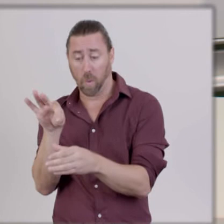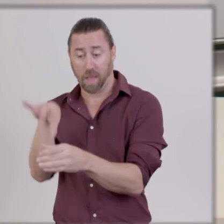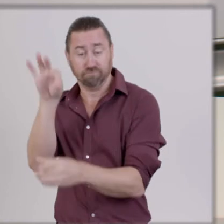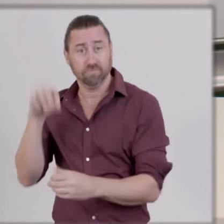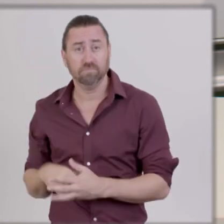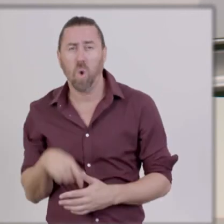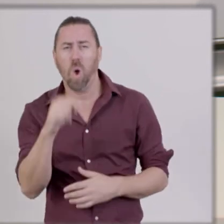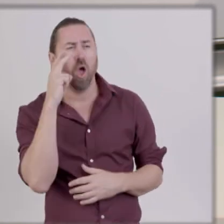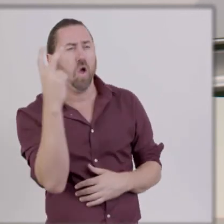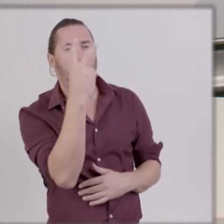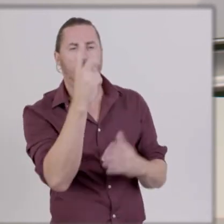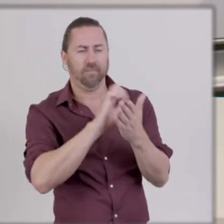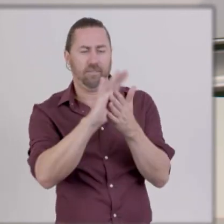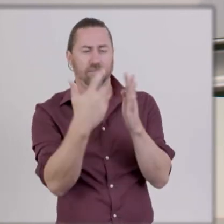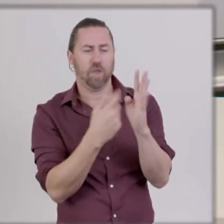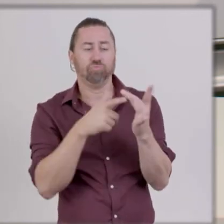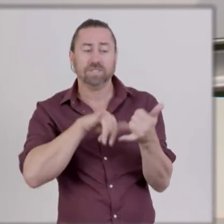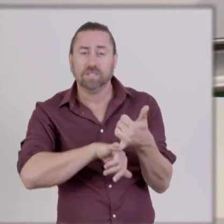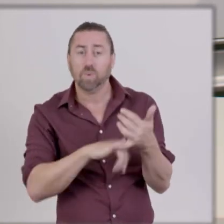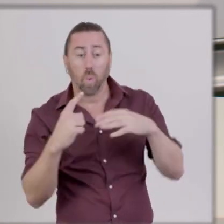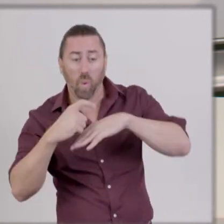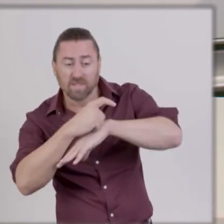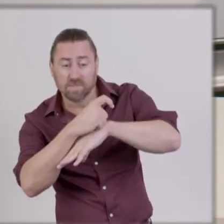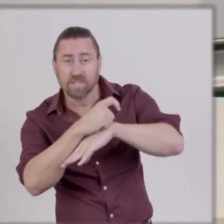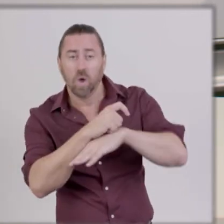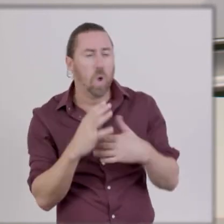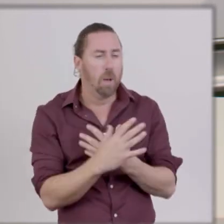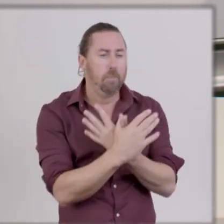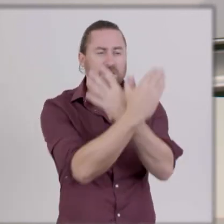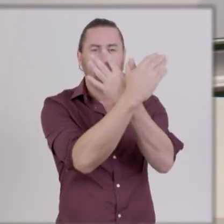or you might like to go hunting for a chrysalis, caterpillar, or butterfly,